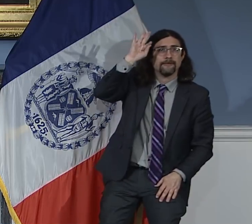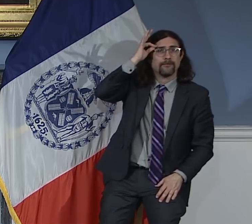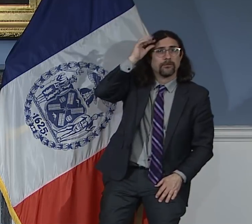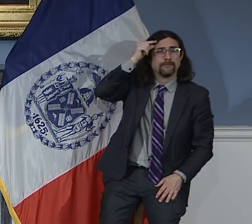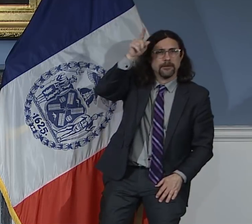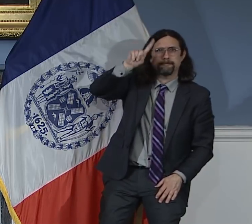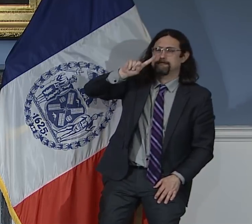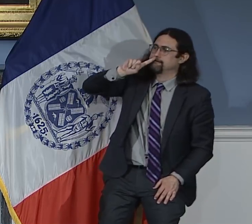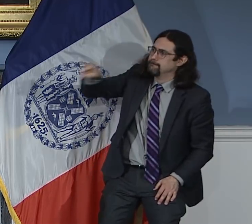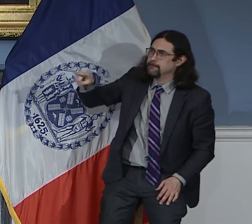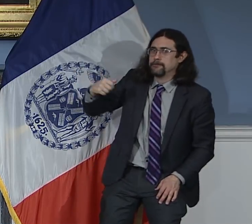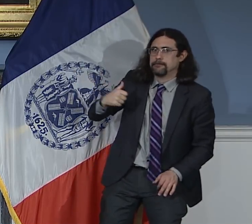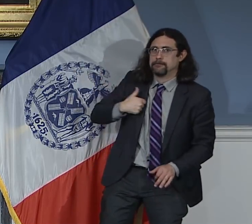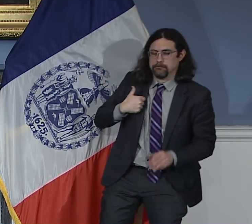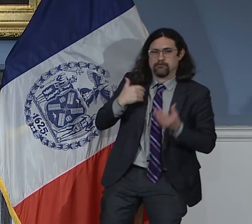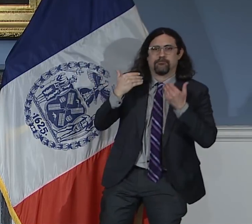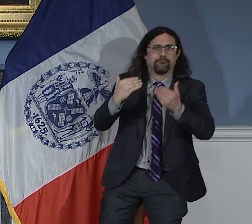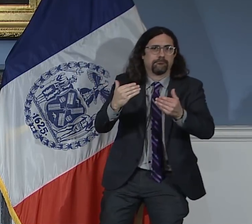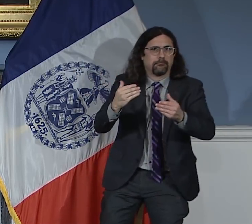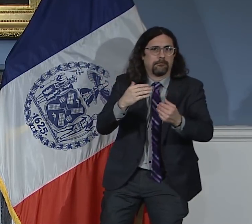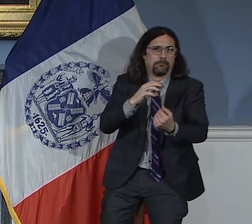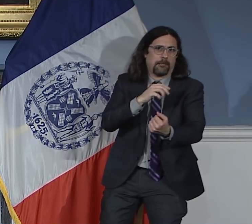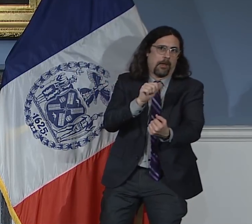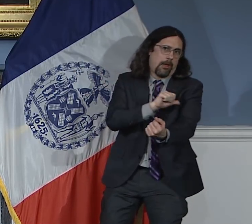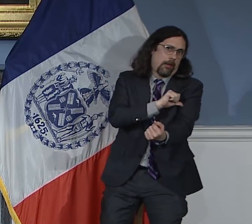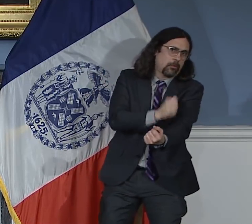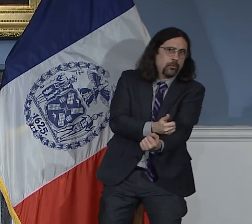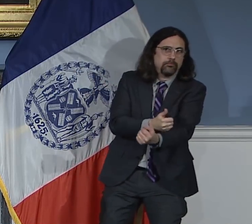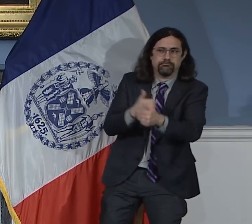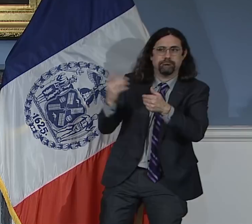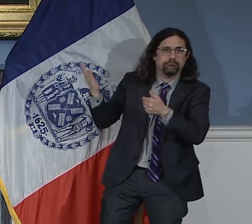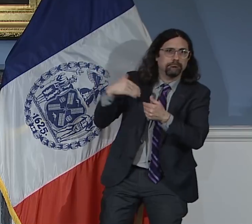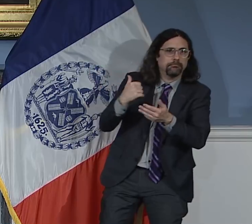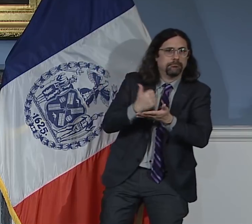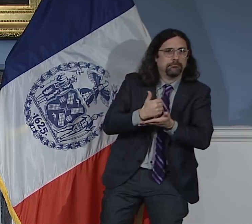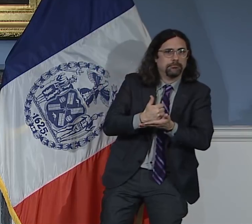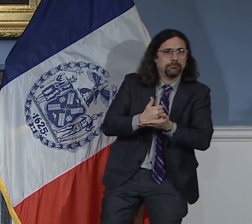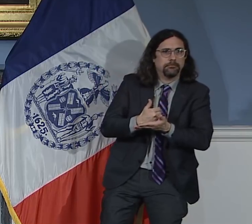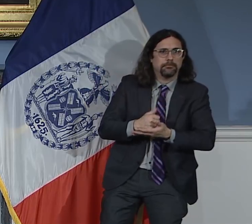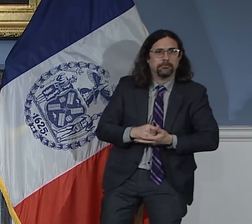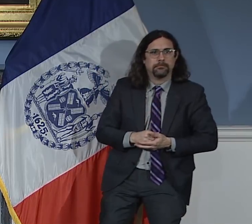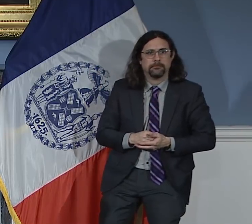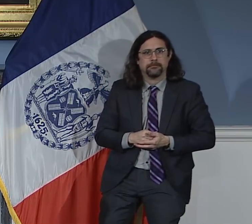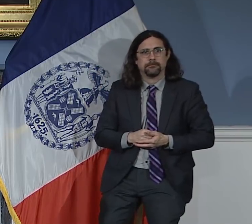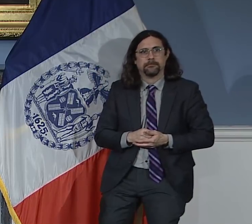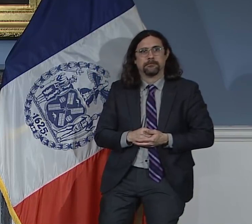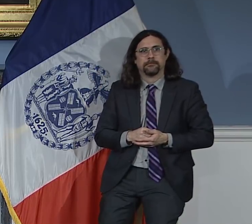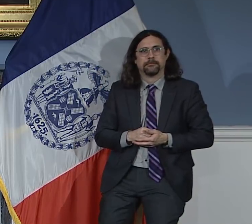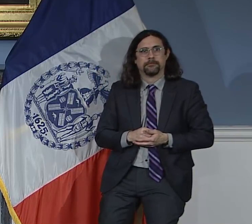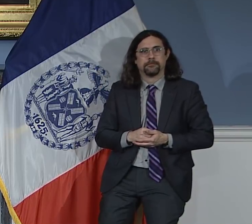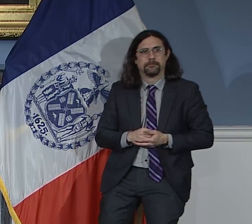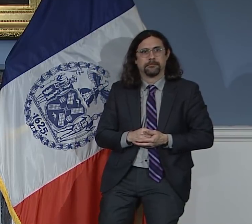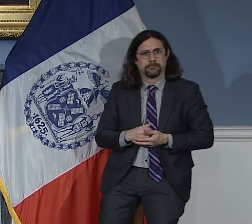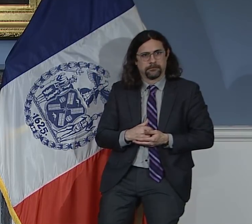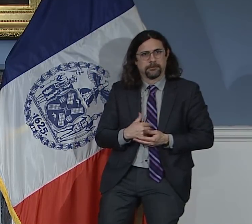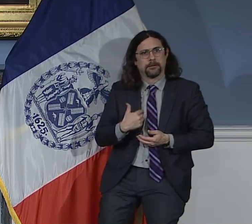ORDER AND THEY HAV ENO TGOTTEN THAT ORDER. PRESIDENT TRUMP, I WI LLON SLYAY